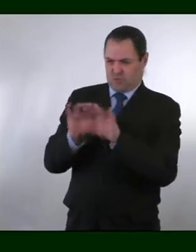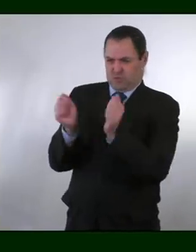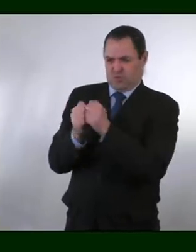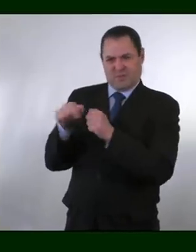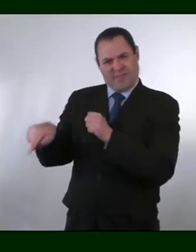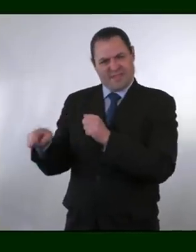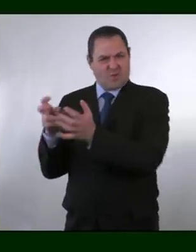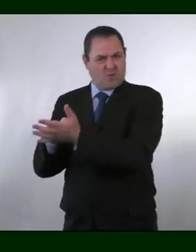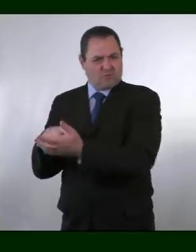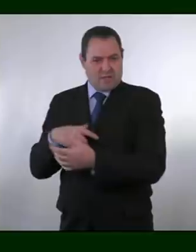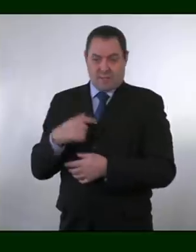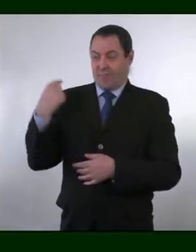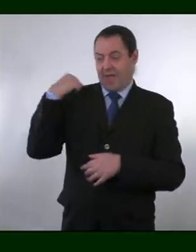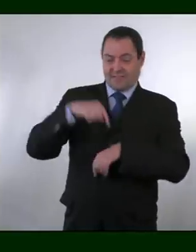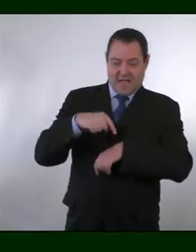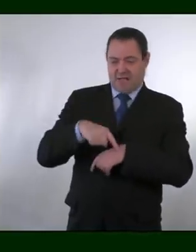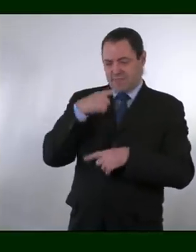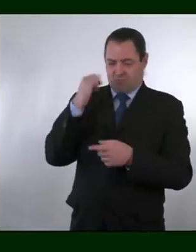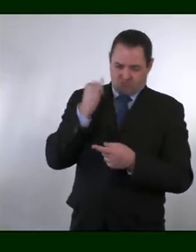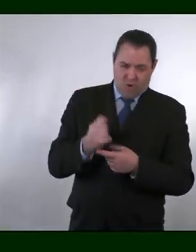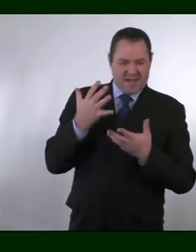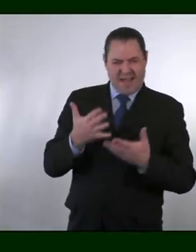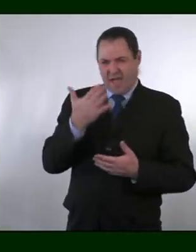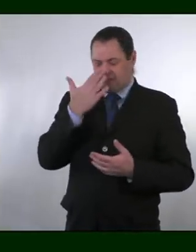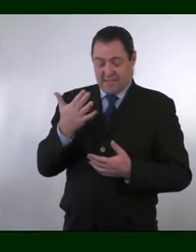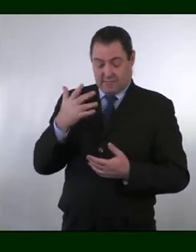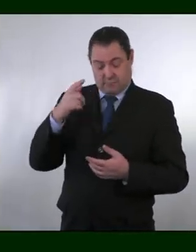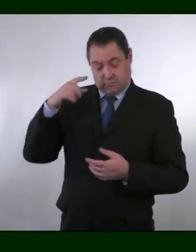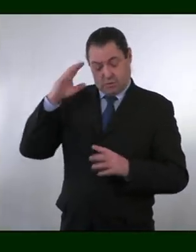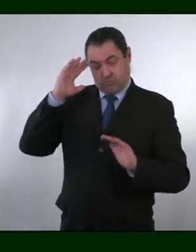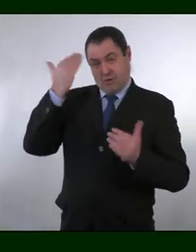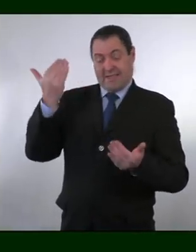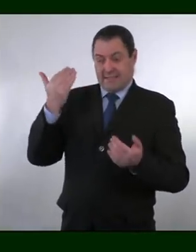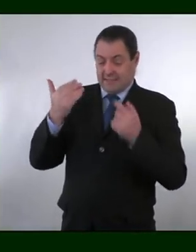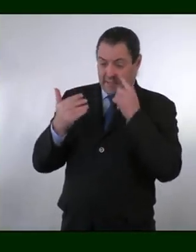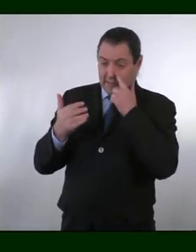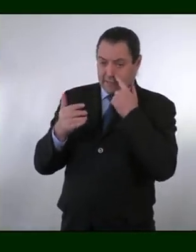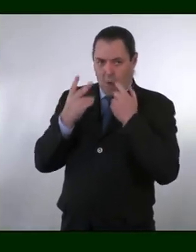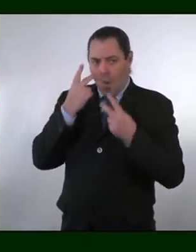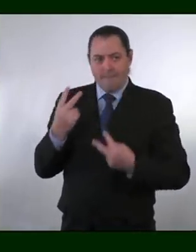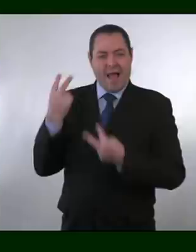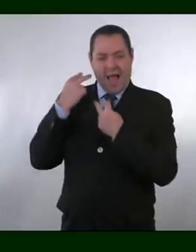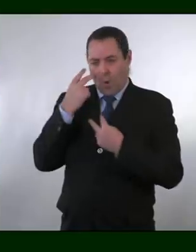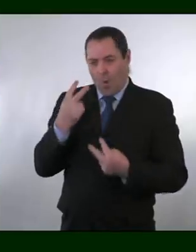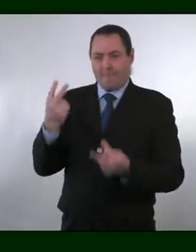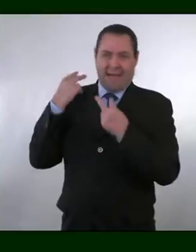moving fast enough. It is absolutely absurd that Captain Hindsight is now once again trying to